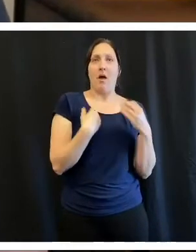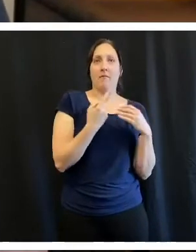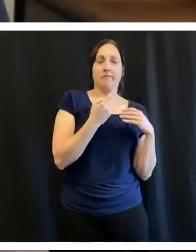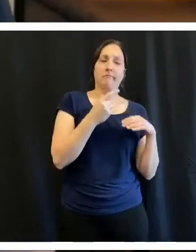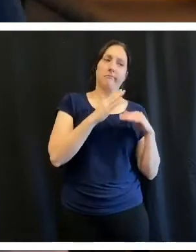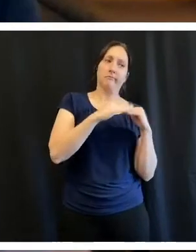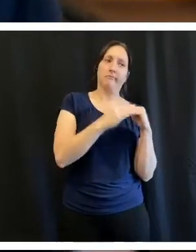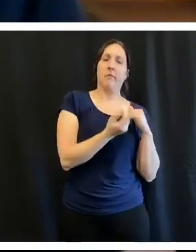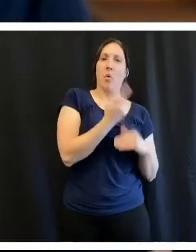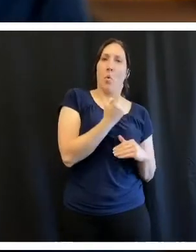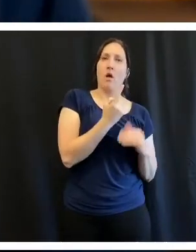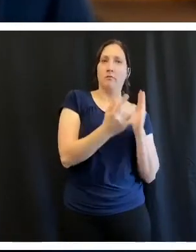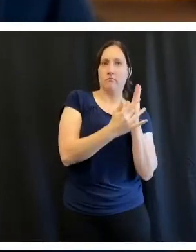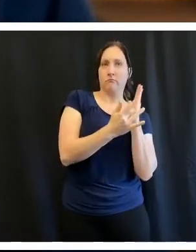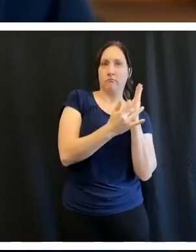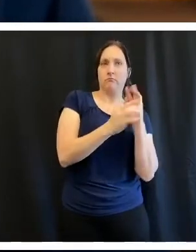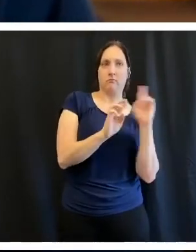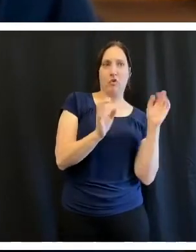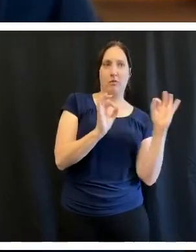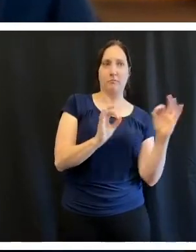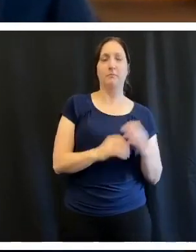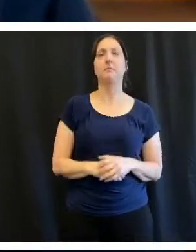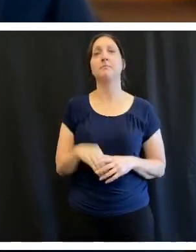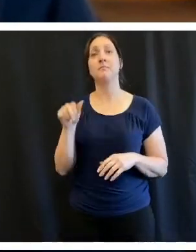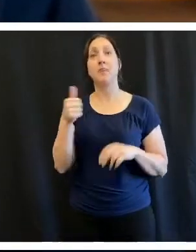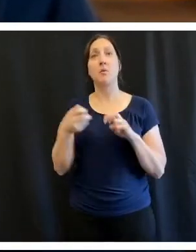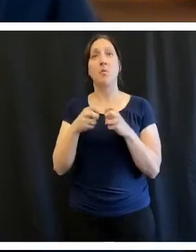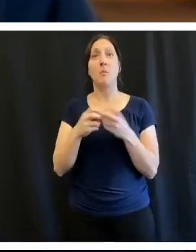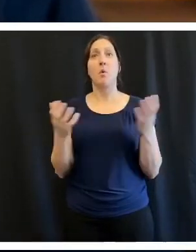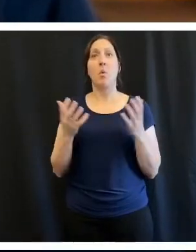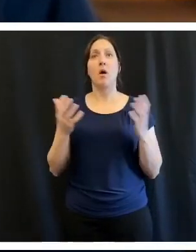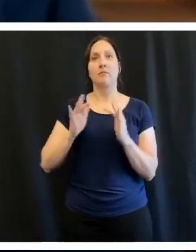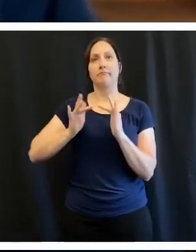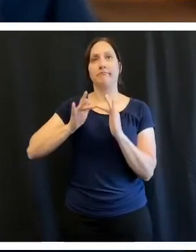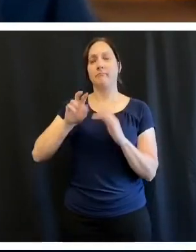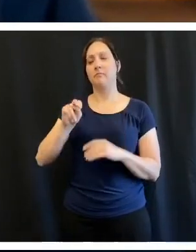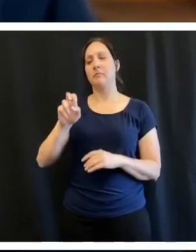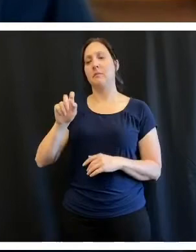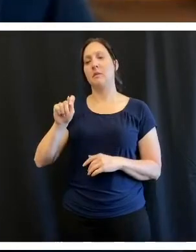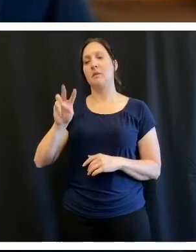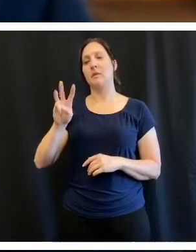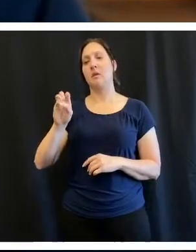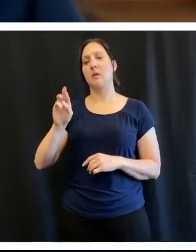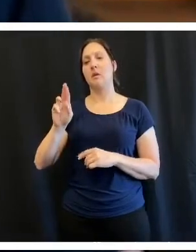The other issue was with networks. So, the school added WiFi repeaters